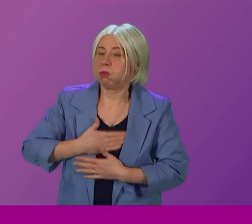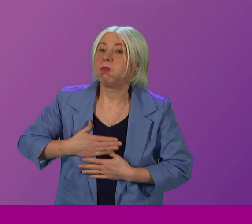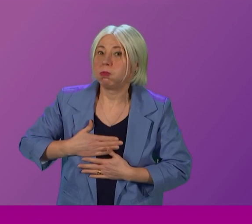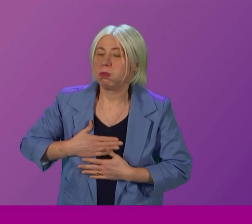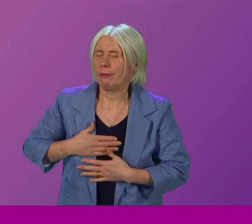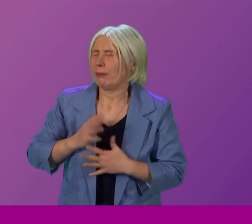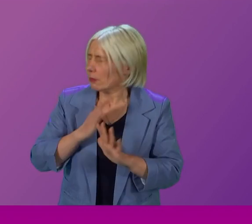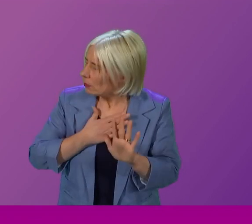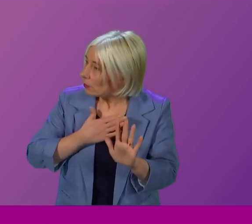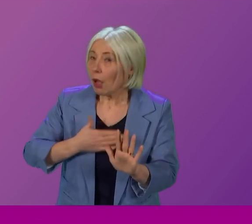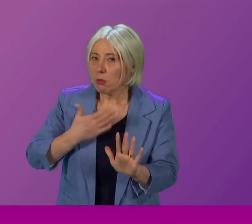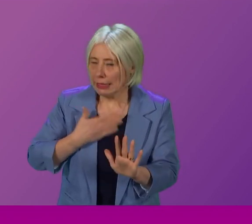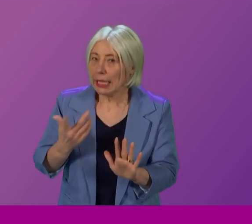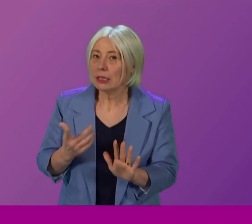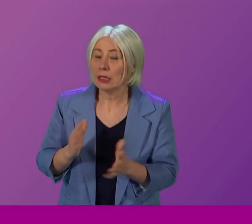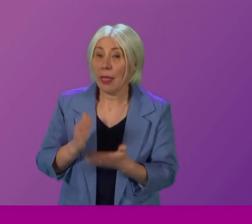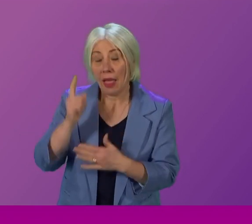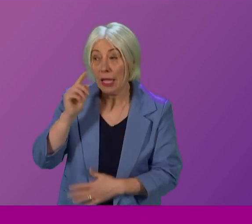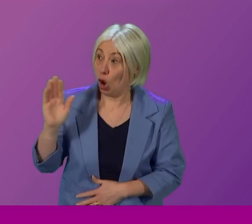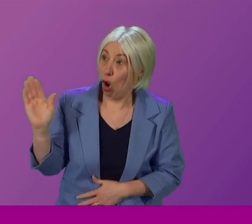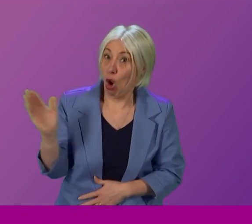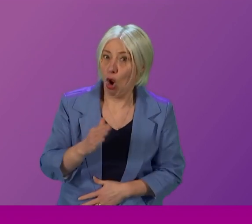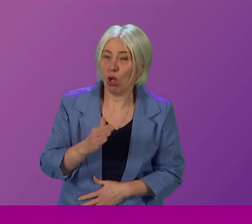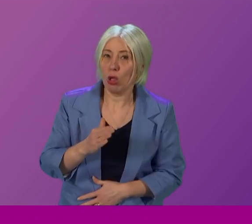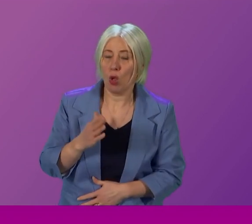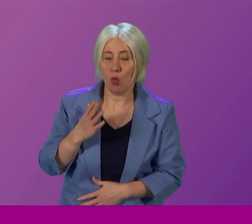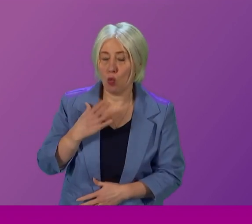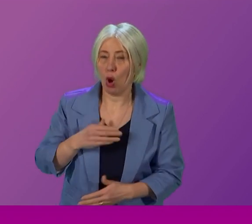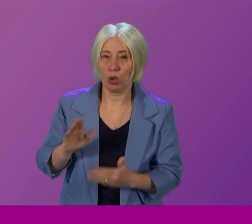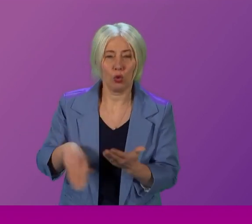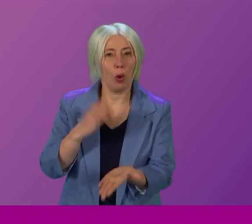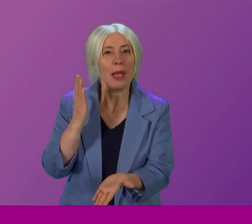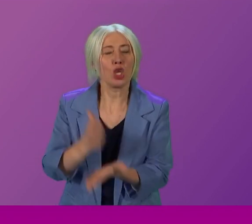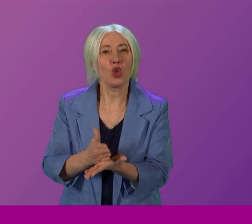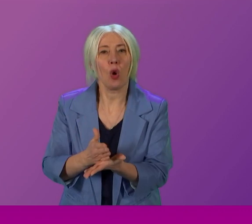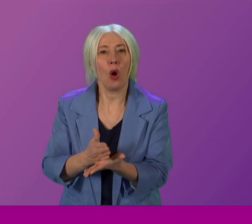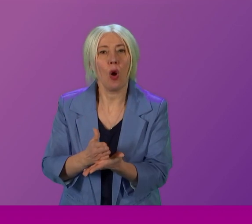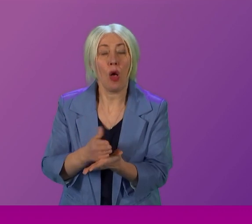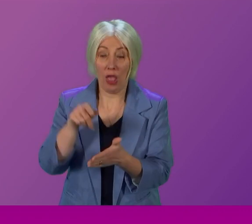disturbing. I think that all of us want to ensure that those matters are properly investigated in